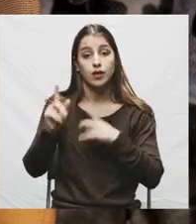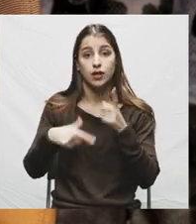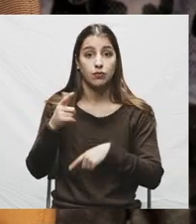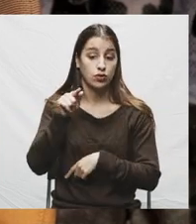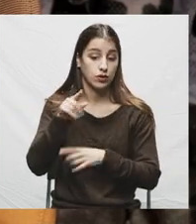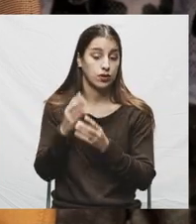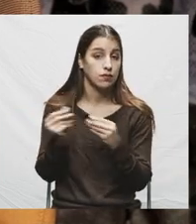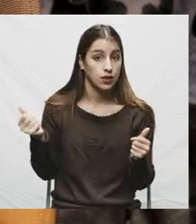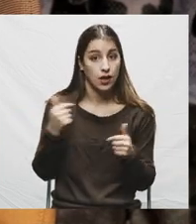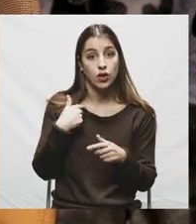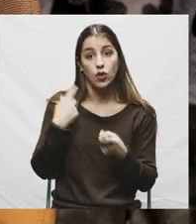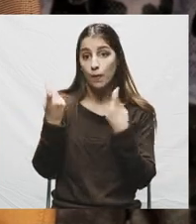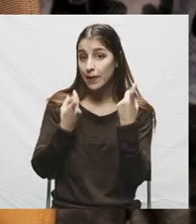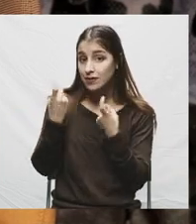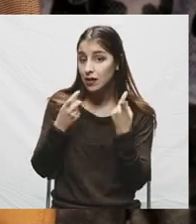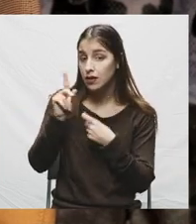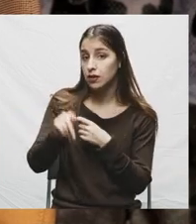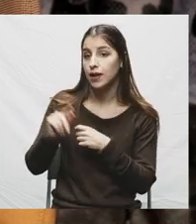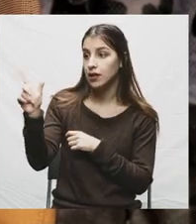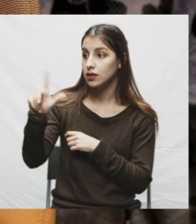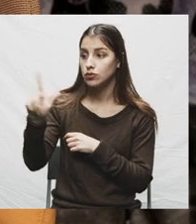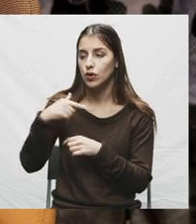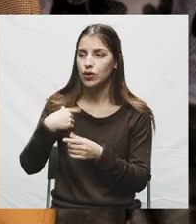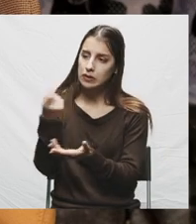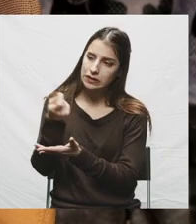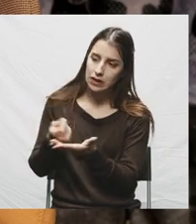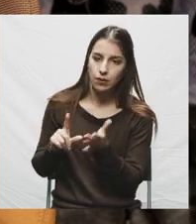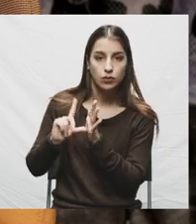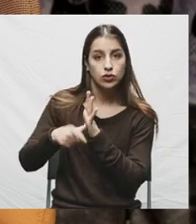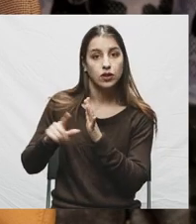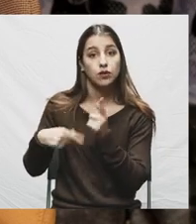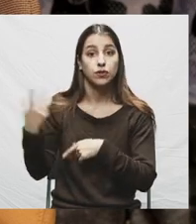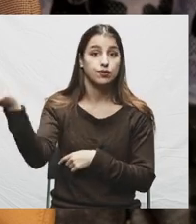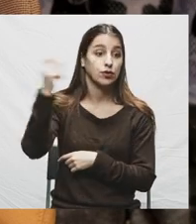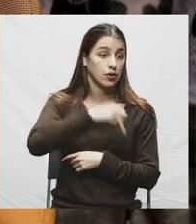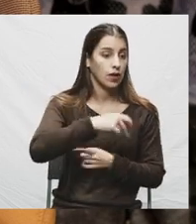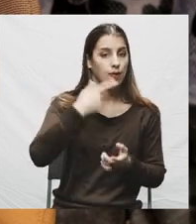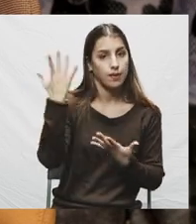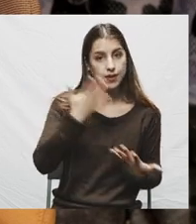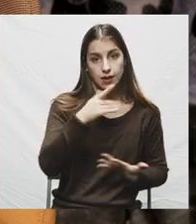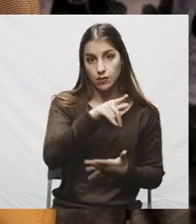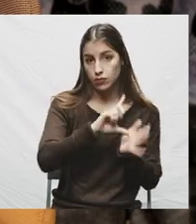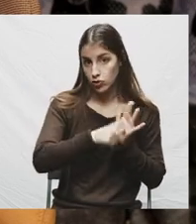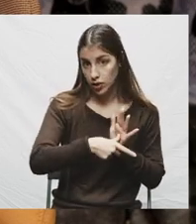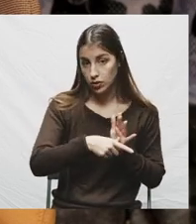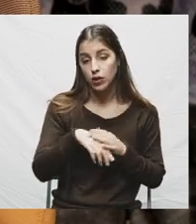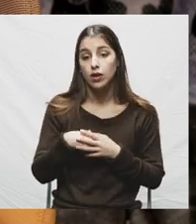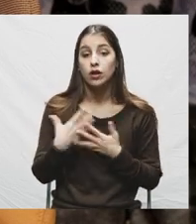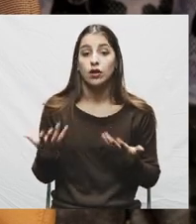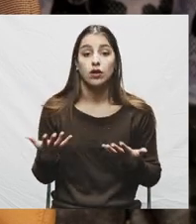Then I reflected about all that material. I was designing a project while in Lisbon and then I returned to present it.